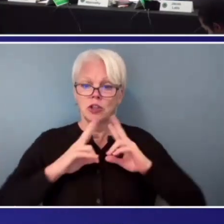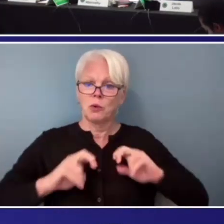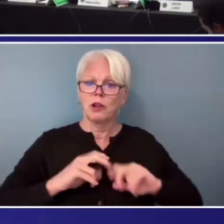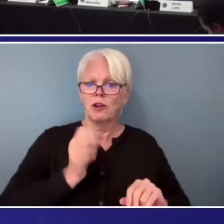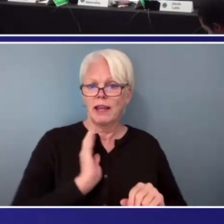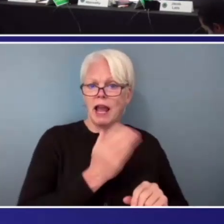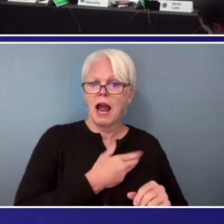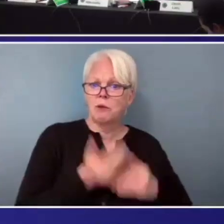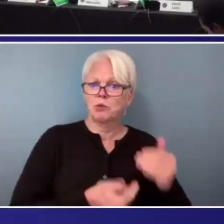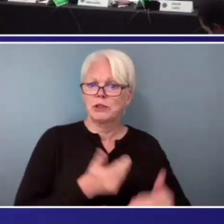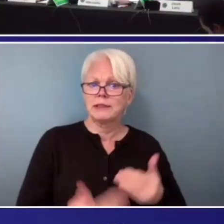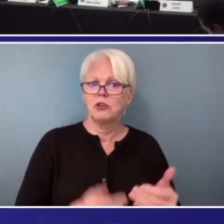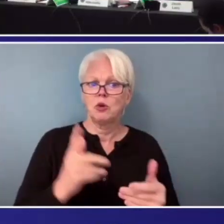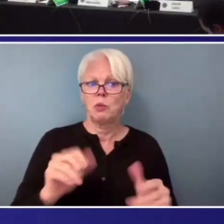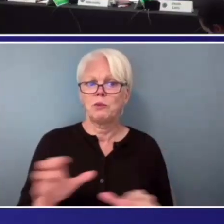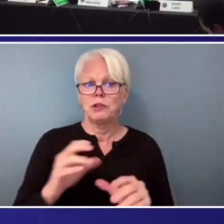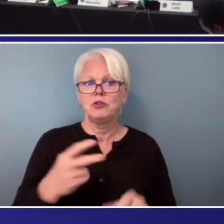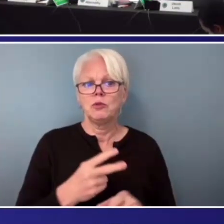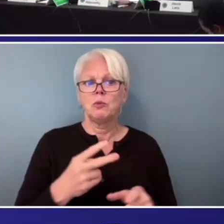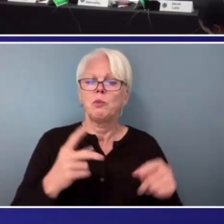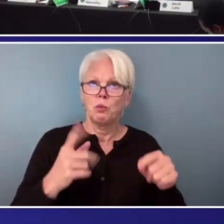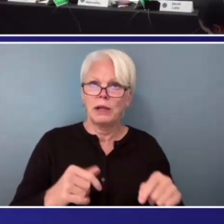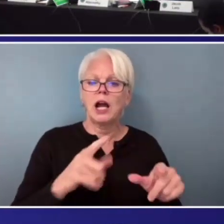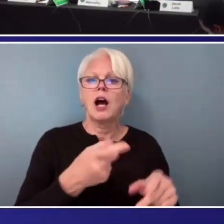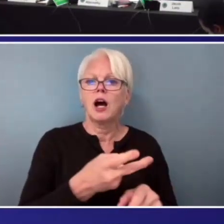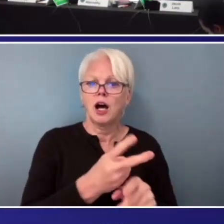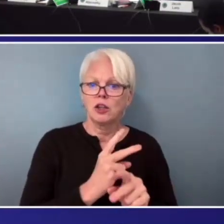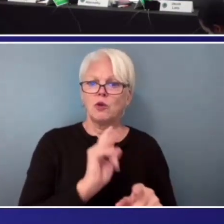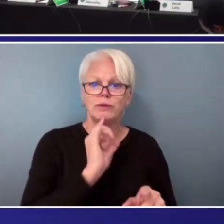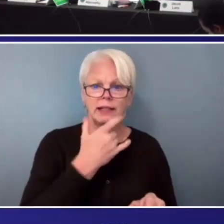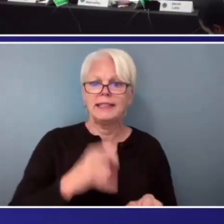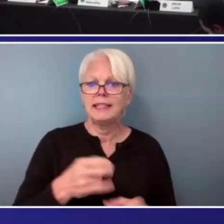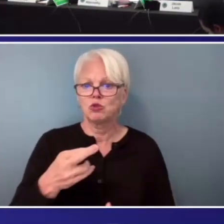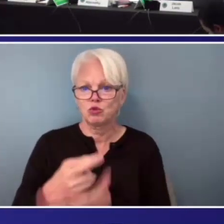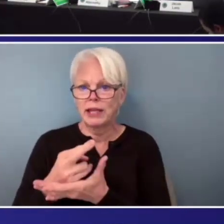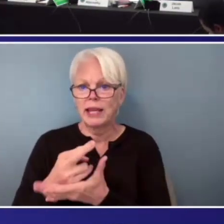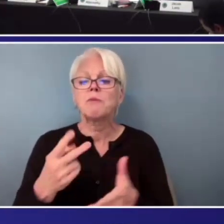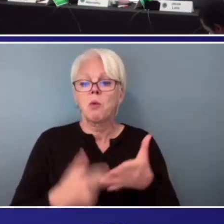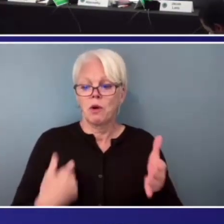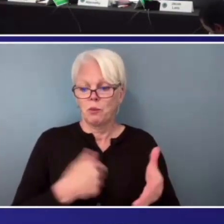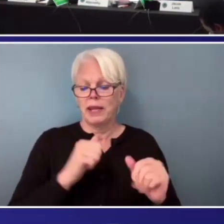when we do rehab a loan on when we -- on what we can do to encourage borrowers